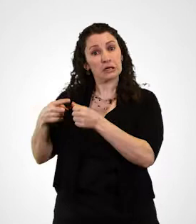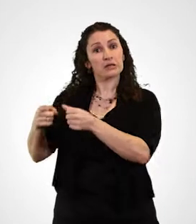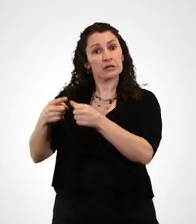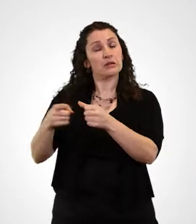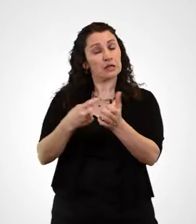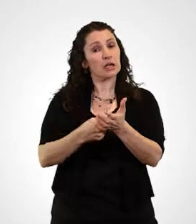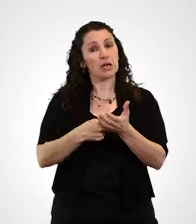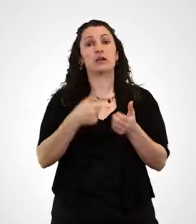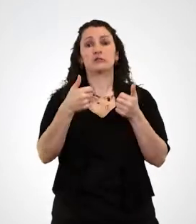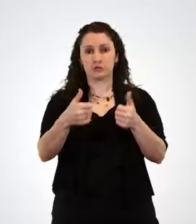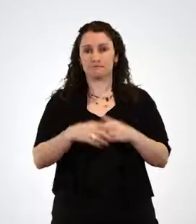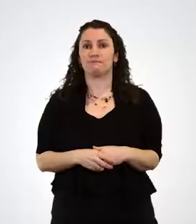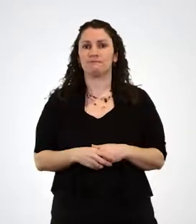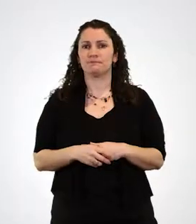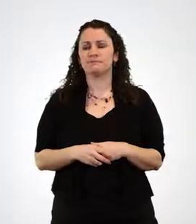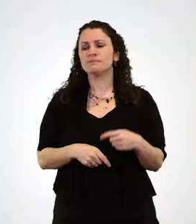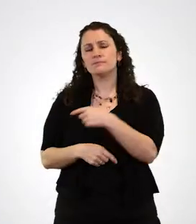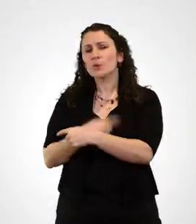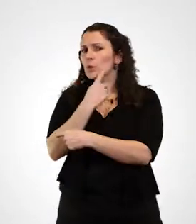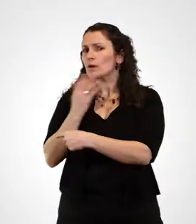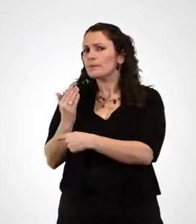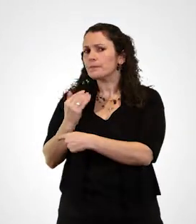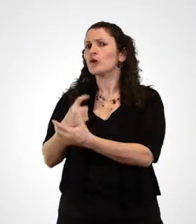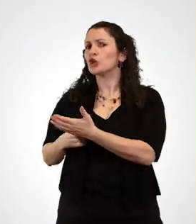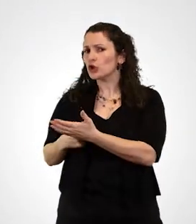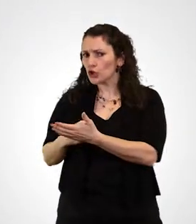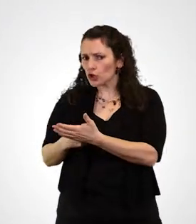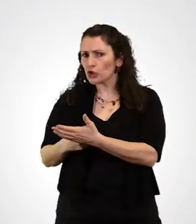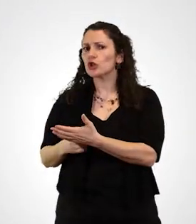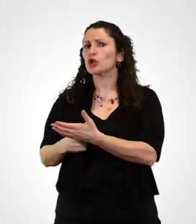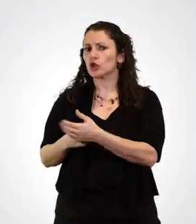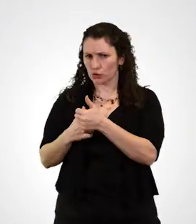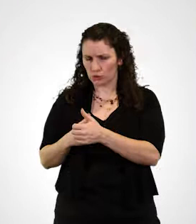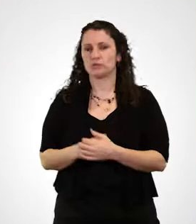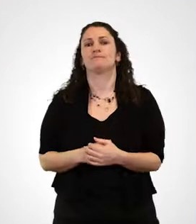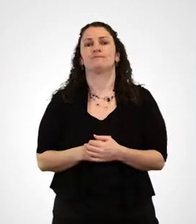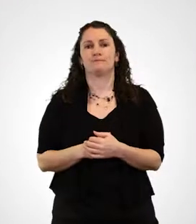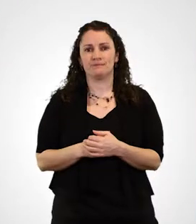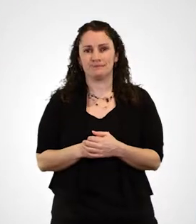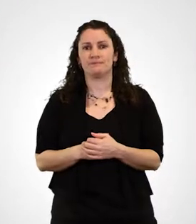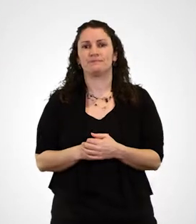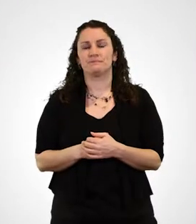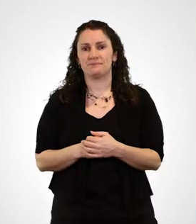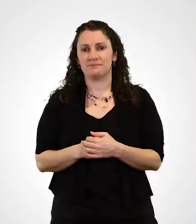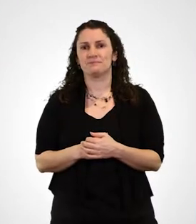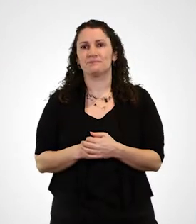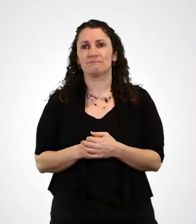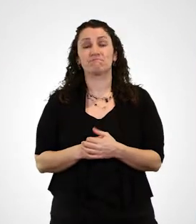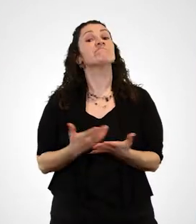There we go. Let me hear Niki? CHILD: Rrr, rrr, rrr. Good job my friend.